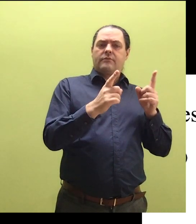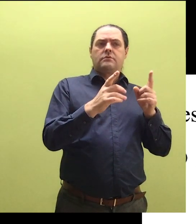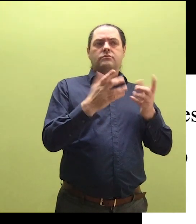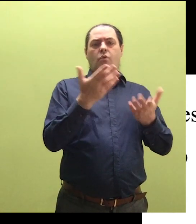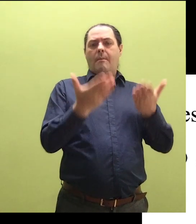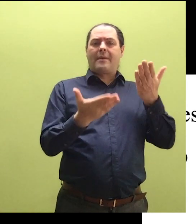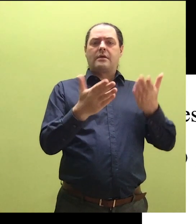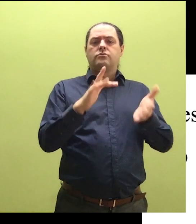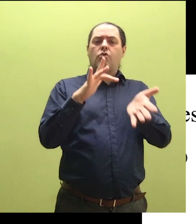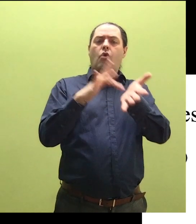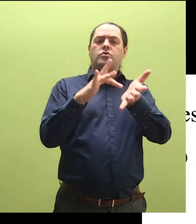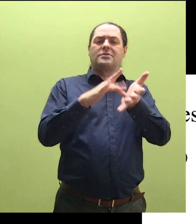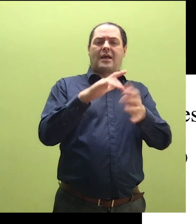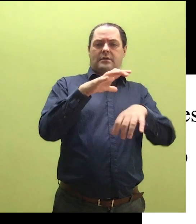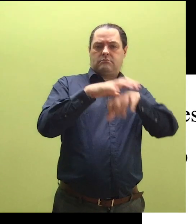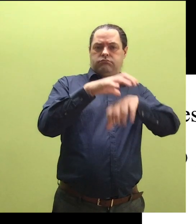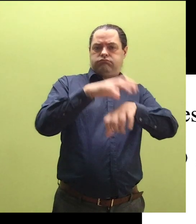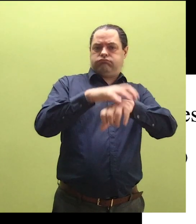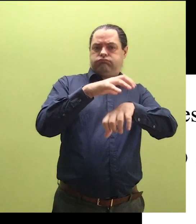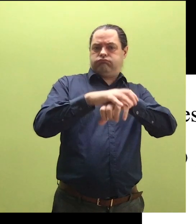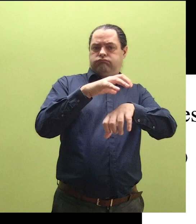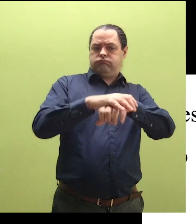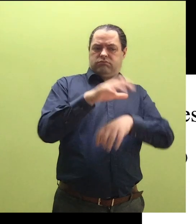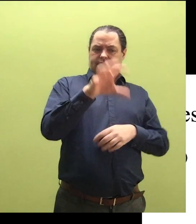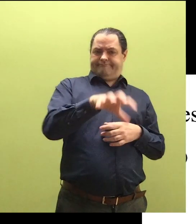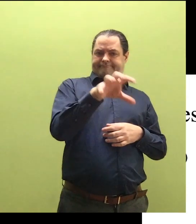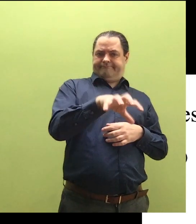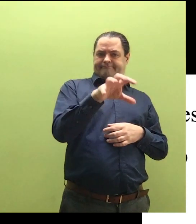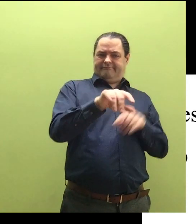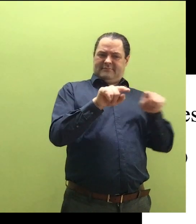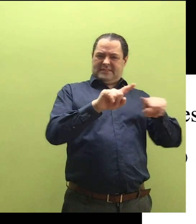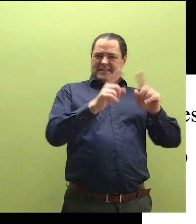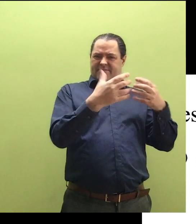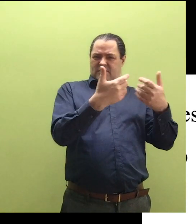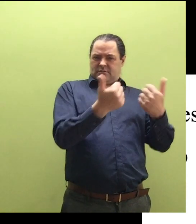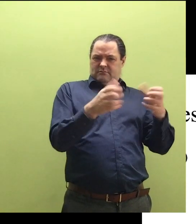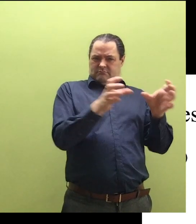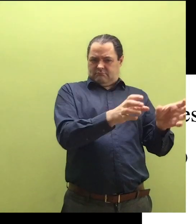example- or contact handling like in 17a here are. A similar